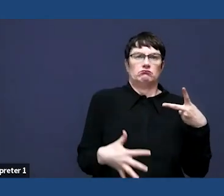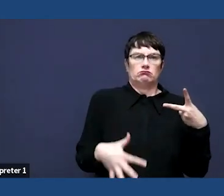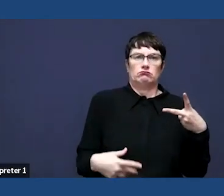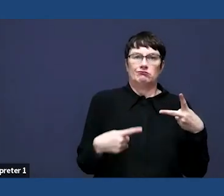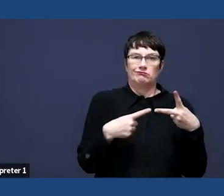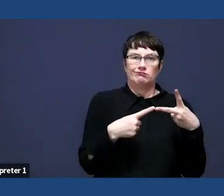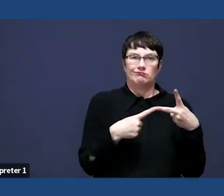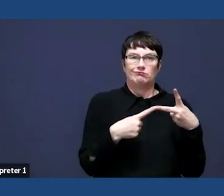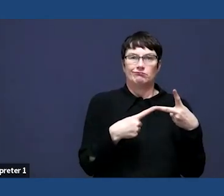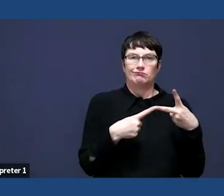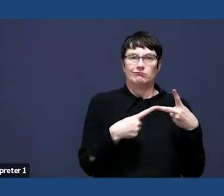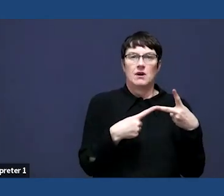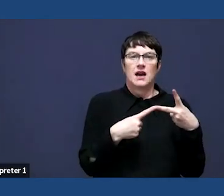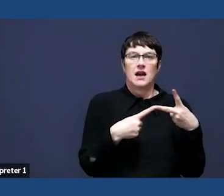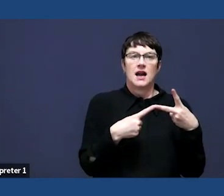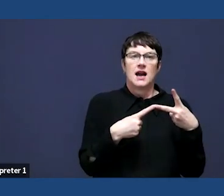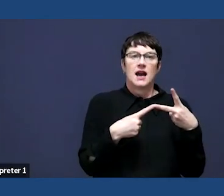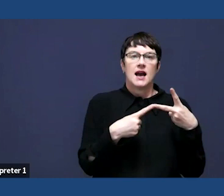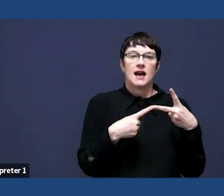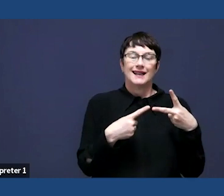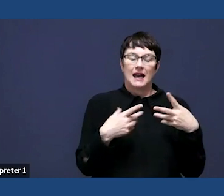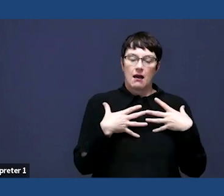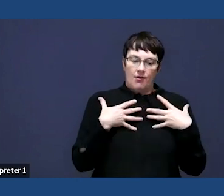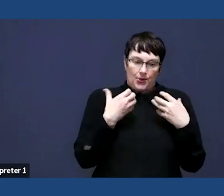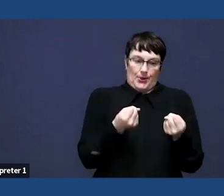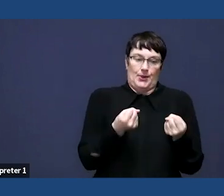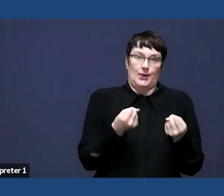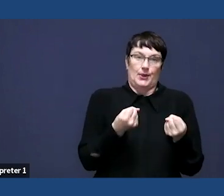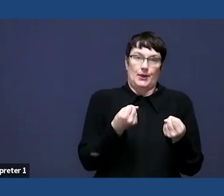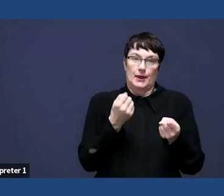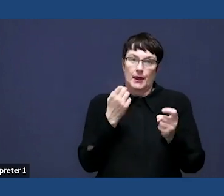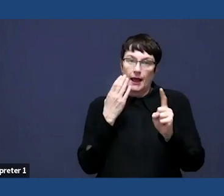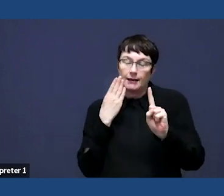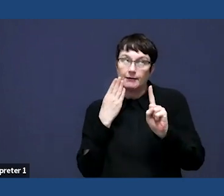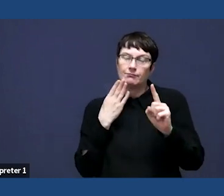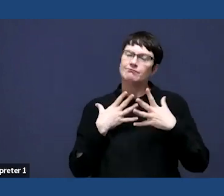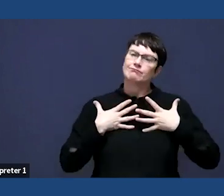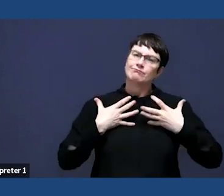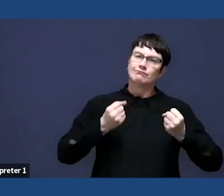is happening to give perspective, but health is one of the big issues.